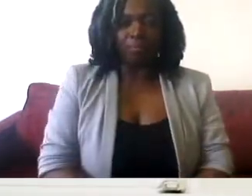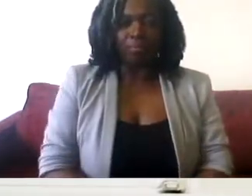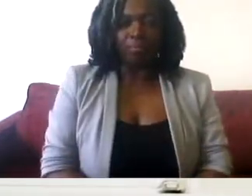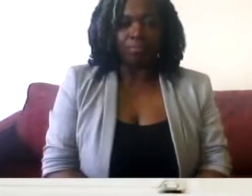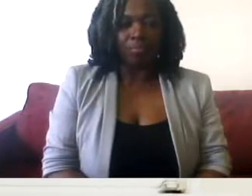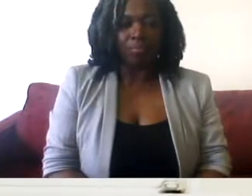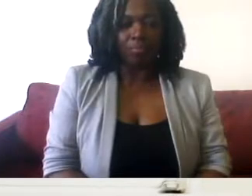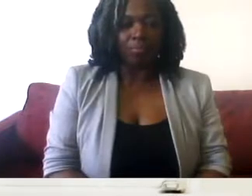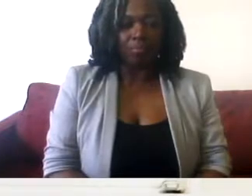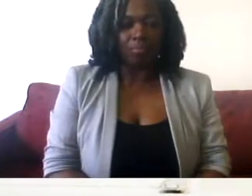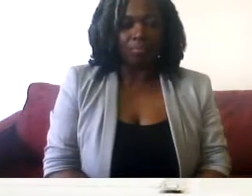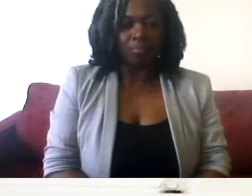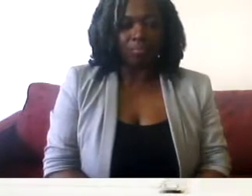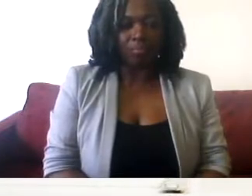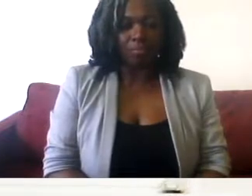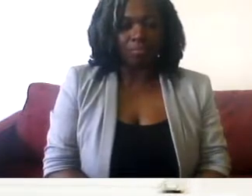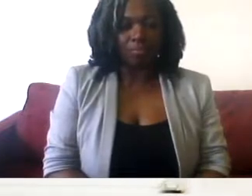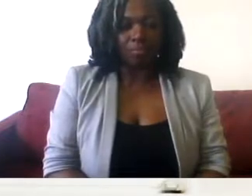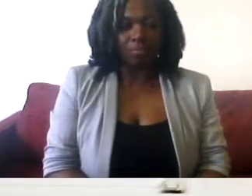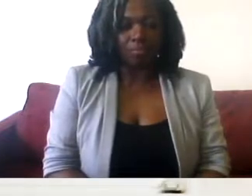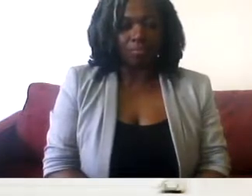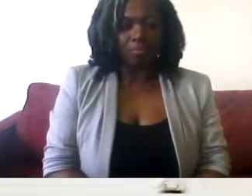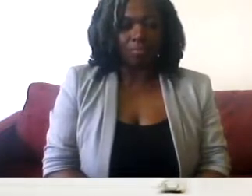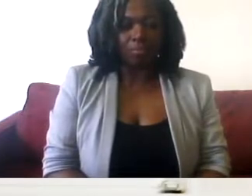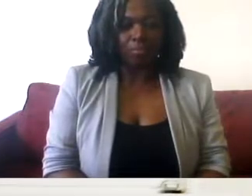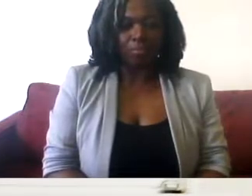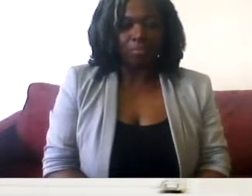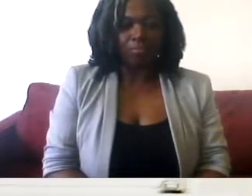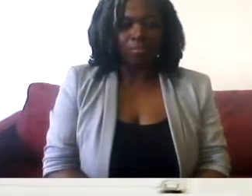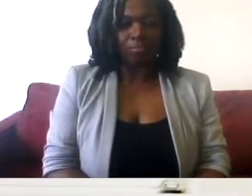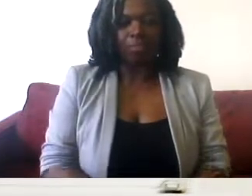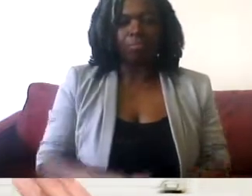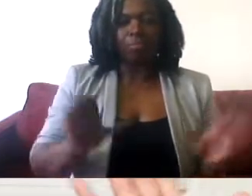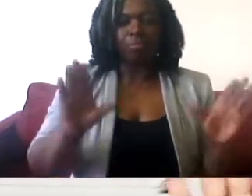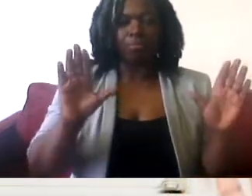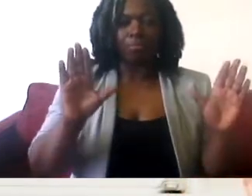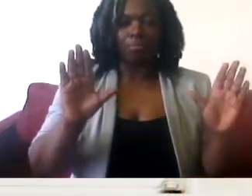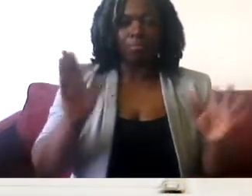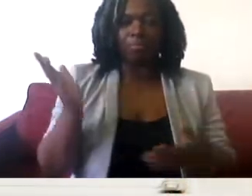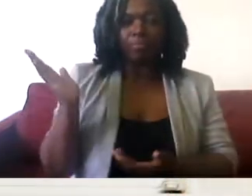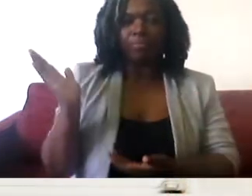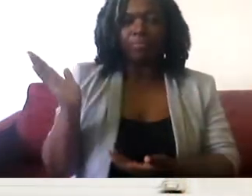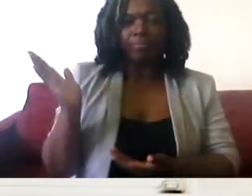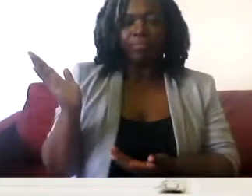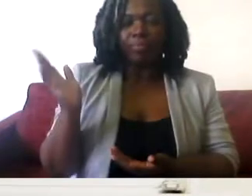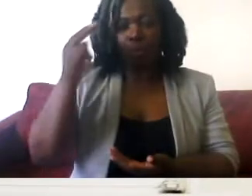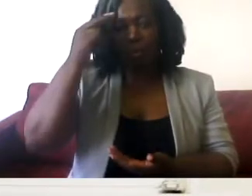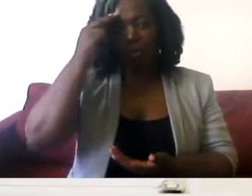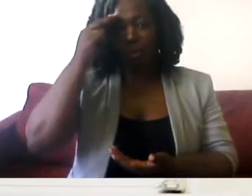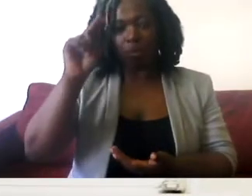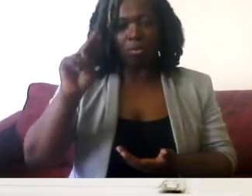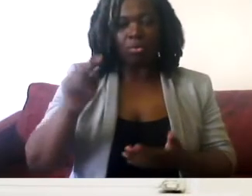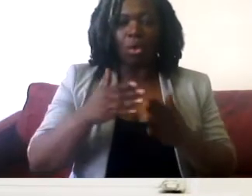hand. This is called opening ‘A’.